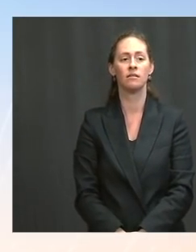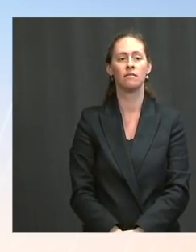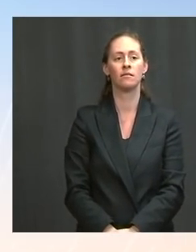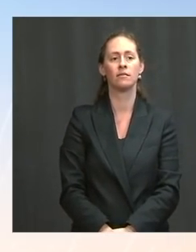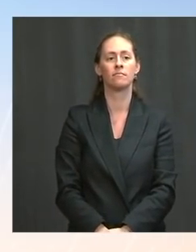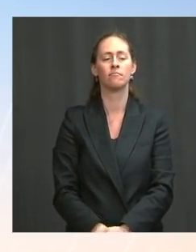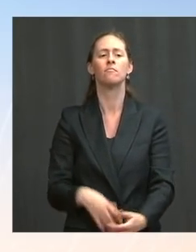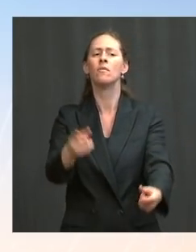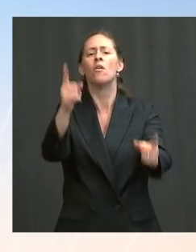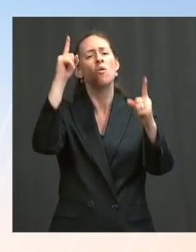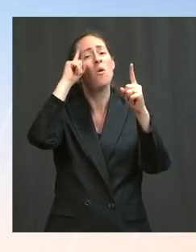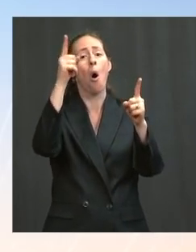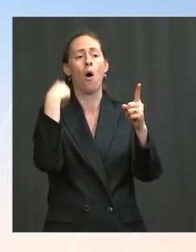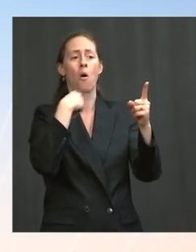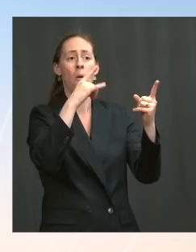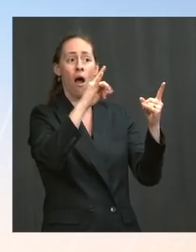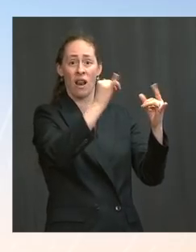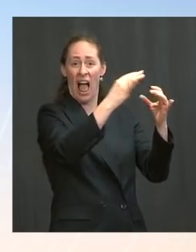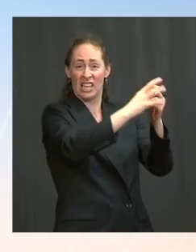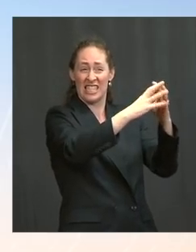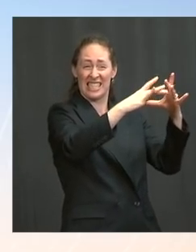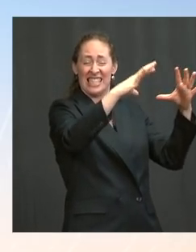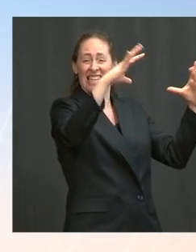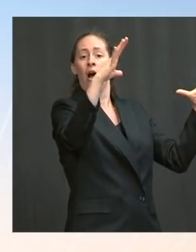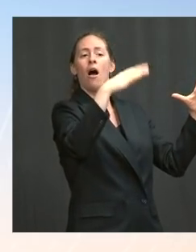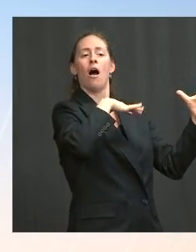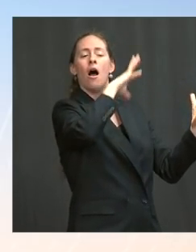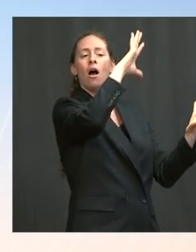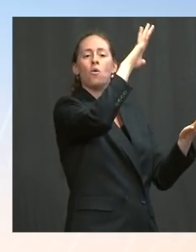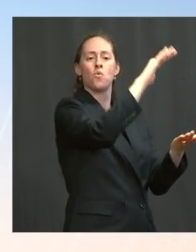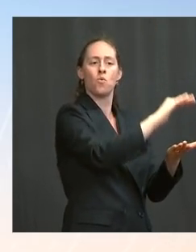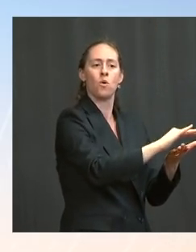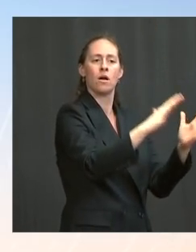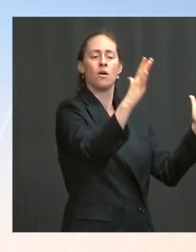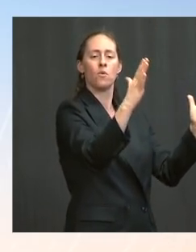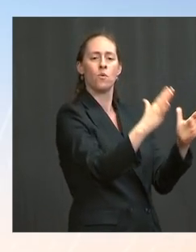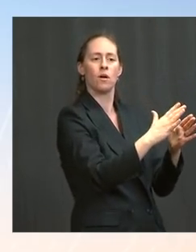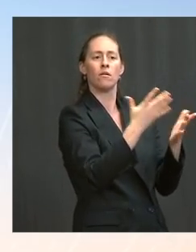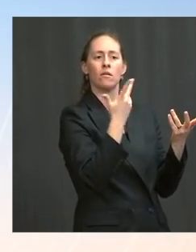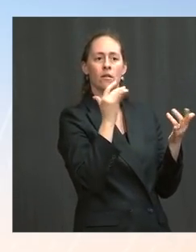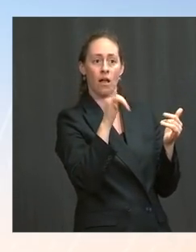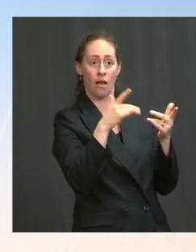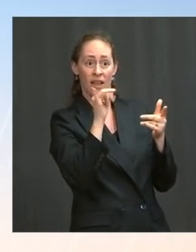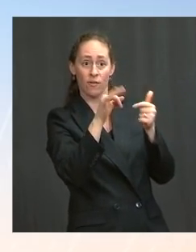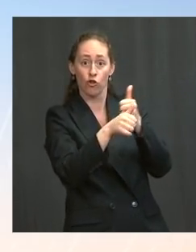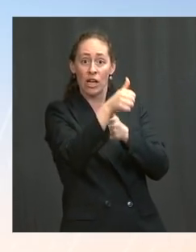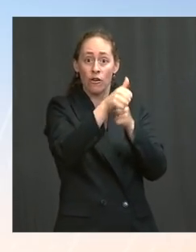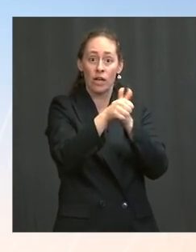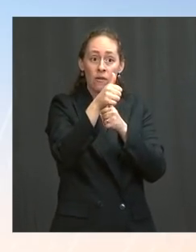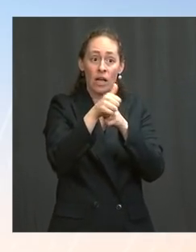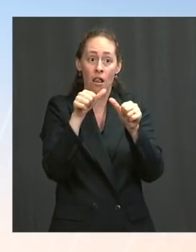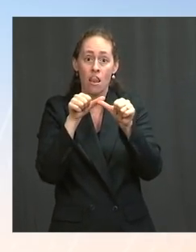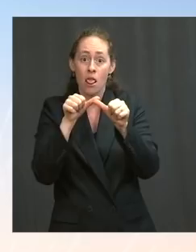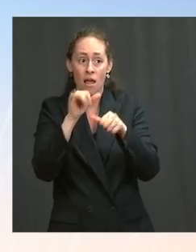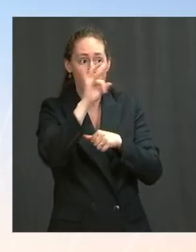But the President is going to reserve the option of responding when there's a threat against U.S. interests. The Press: Afghanistan, please.